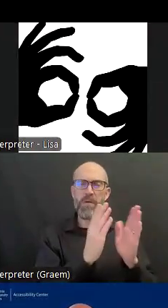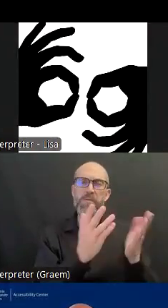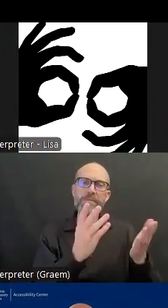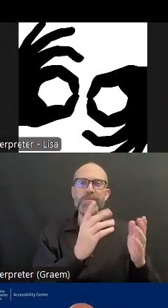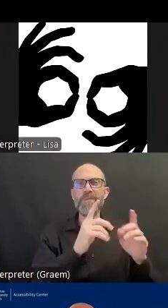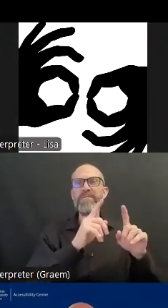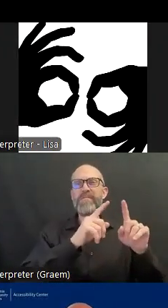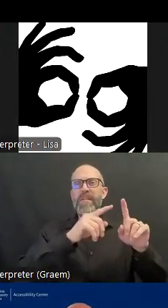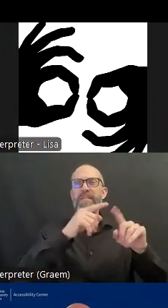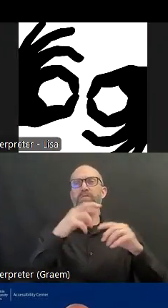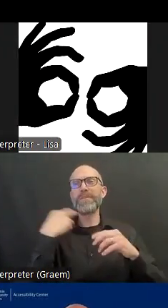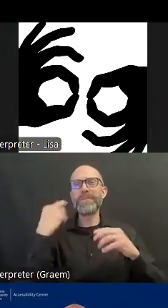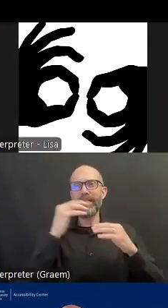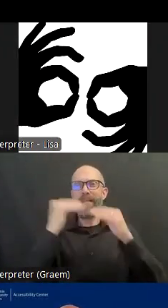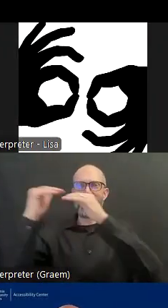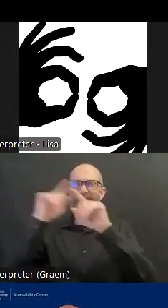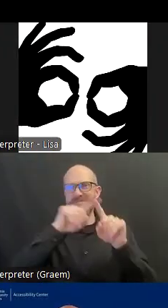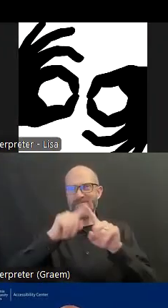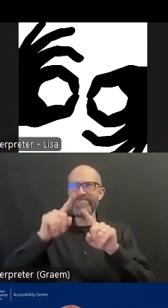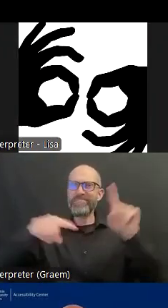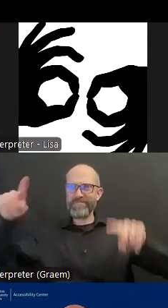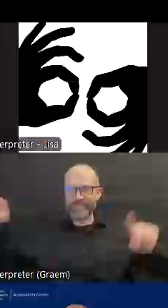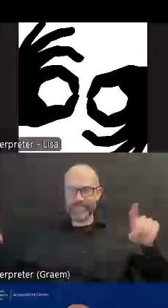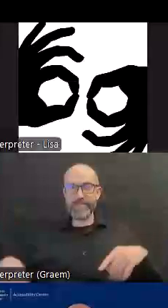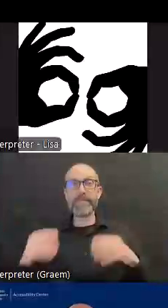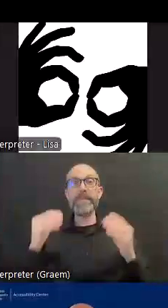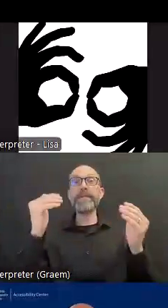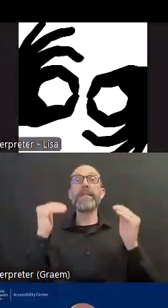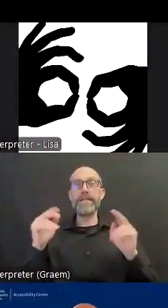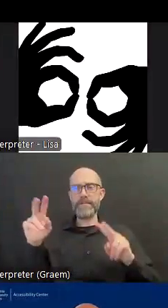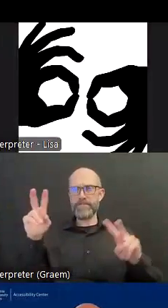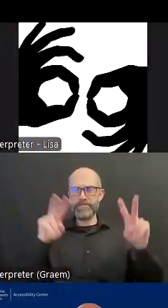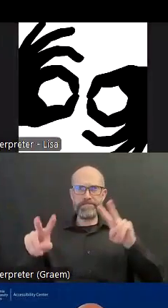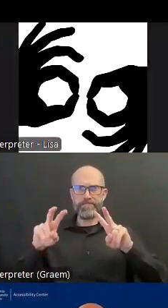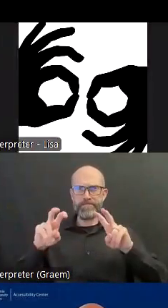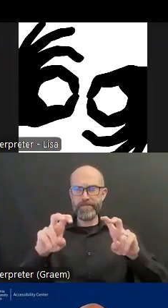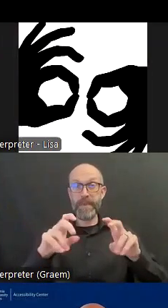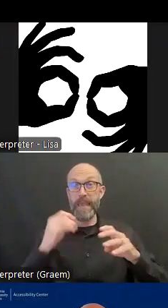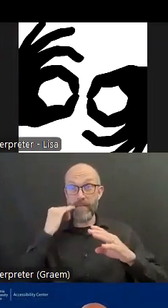And then the next risk factor is assessing. If there is a barrier that's presented by the technology